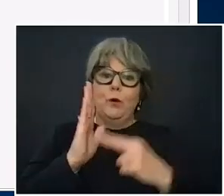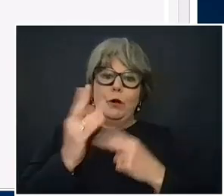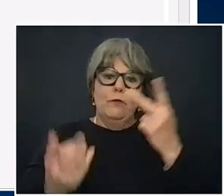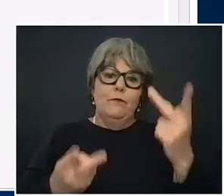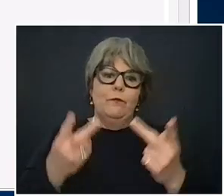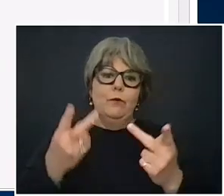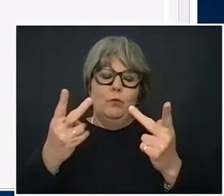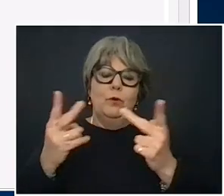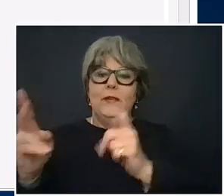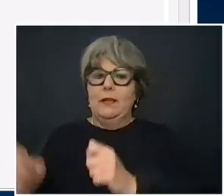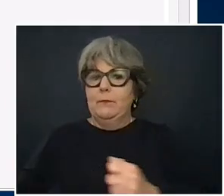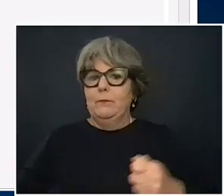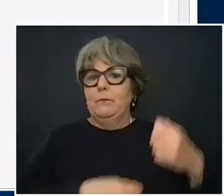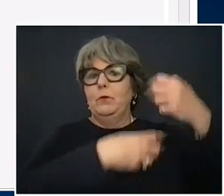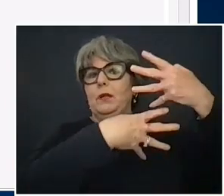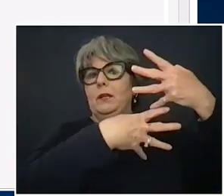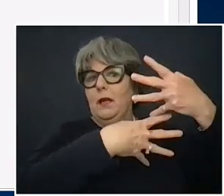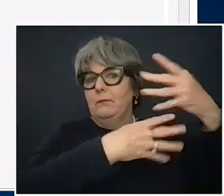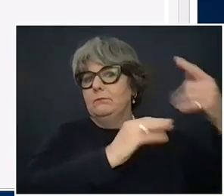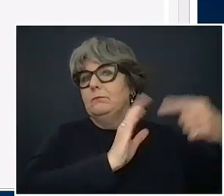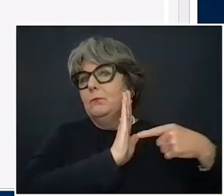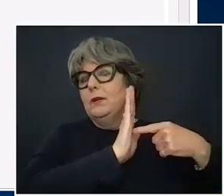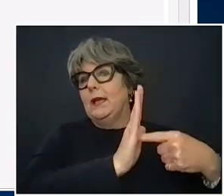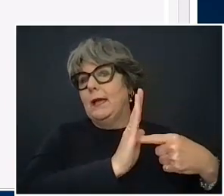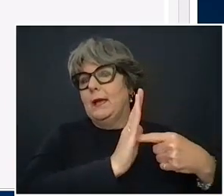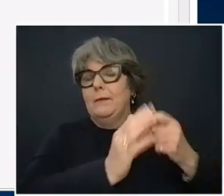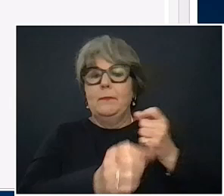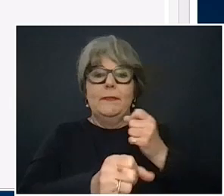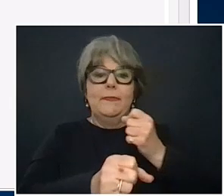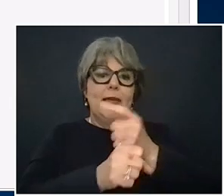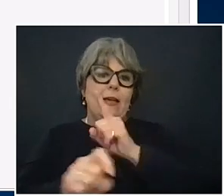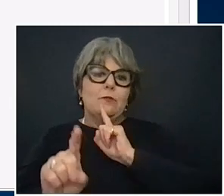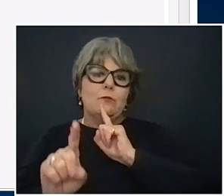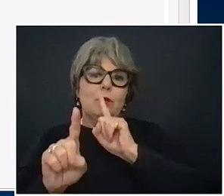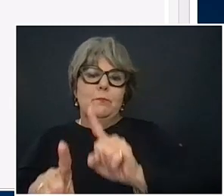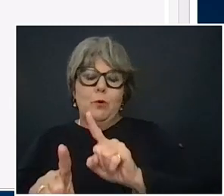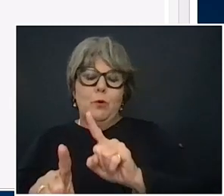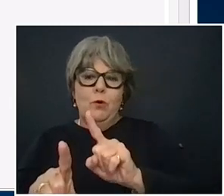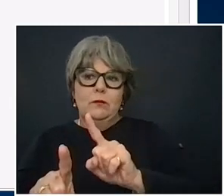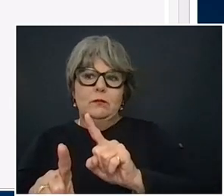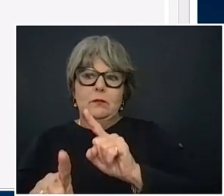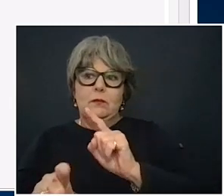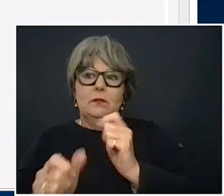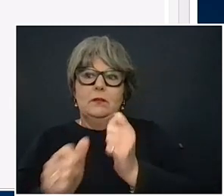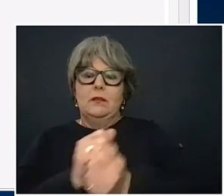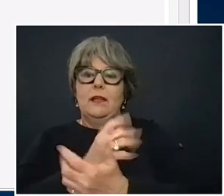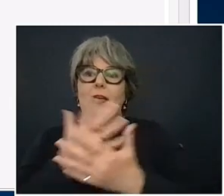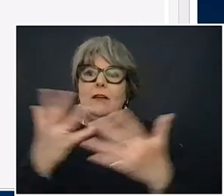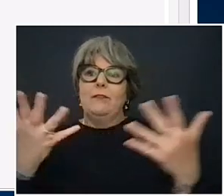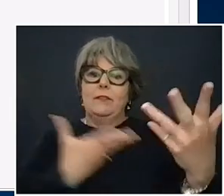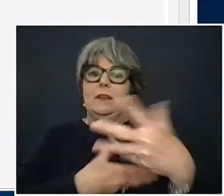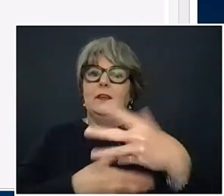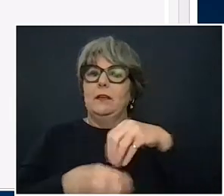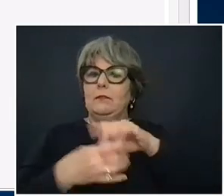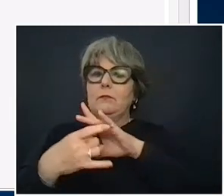information. But that annual report piece, you know, that's all in coordination with National Council for State Boards of